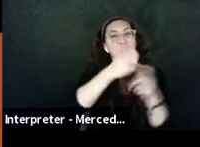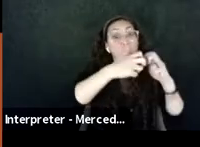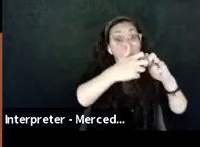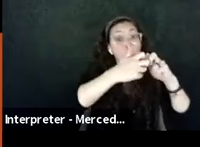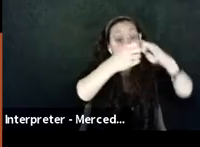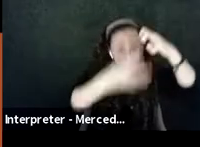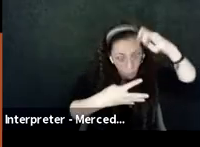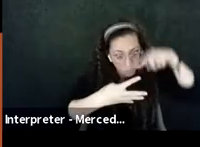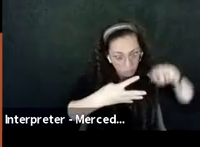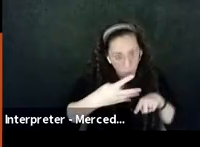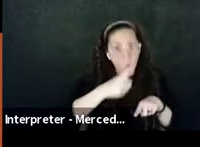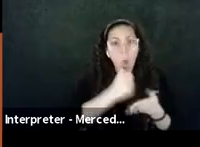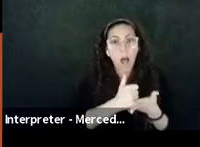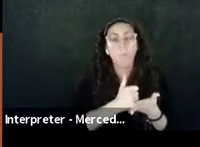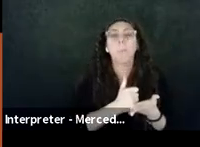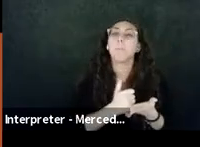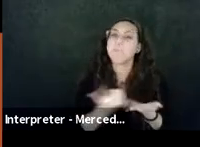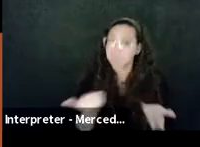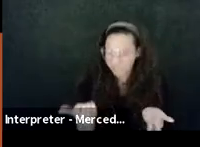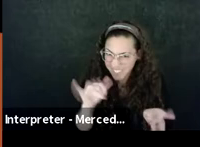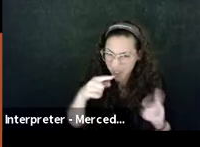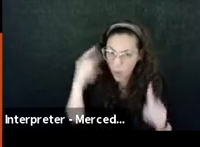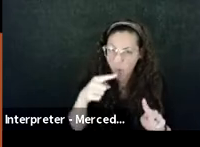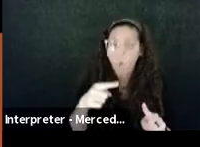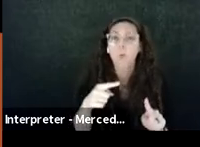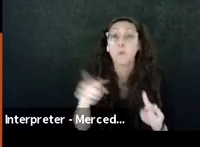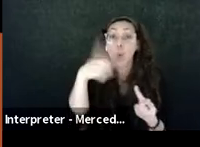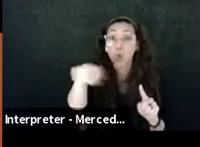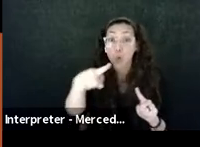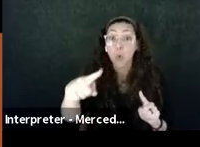Natalie Chavez: So all you faculty and people who are here, all you need to know is, once you make a referral to hope.